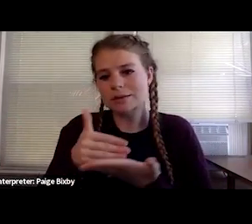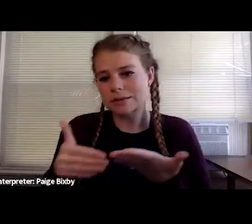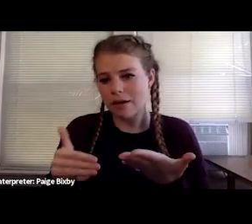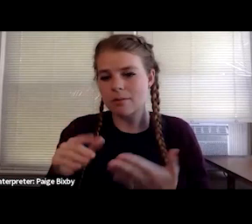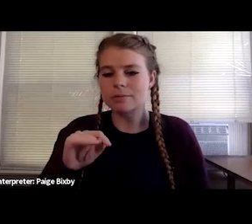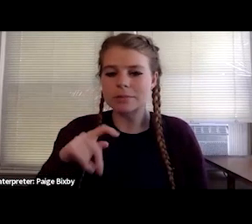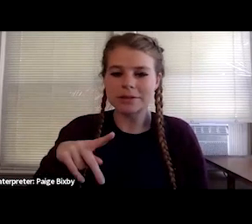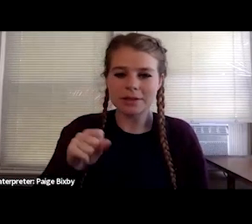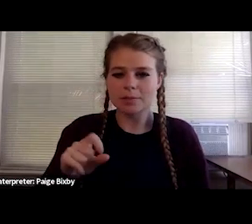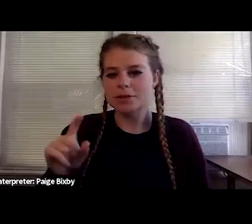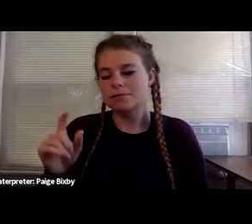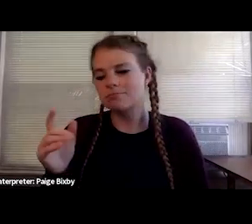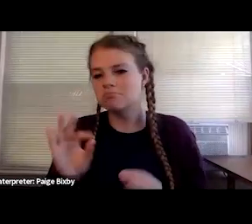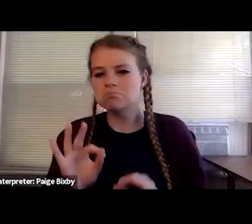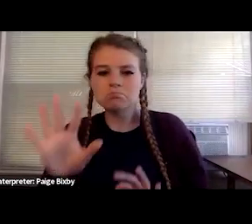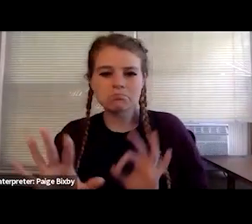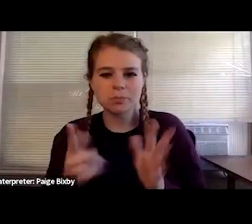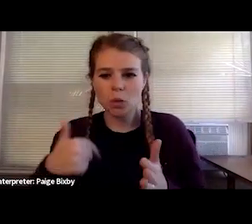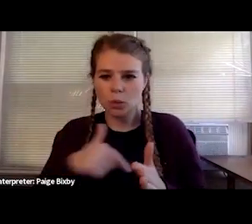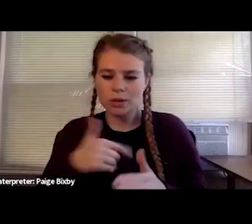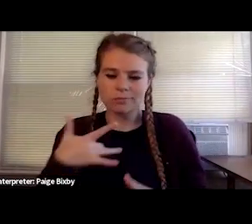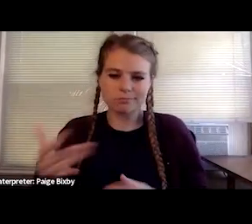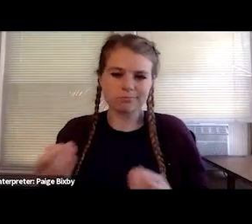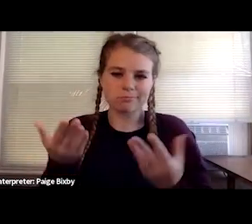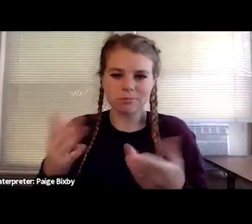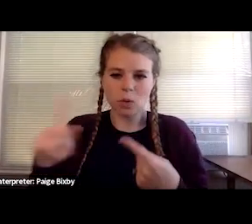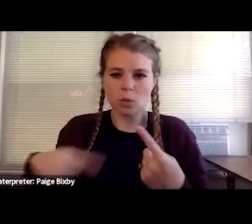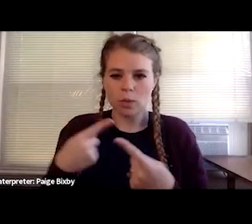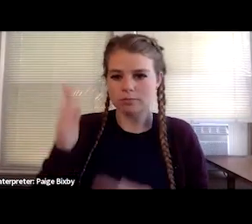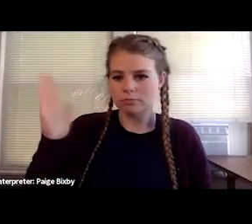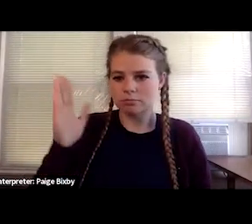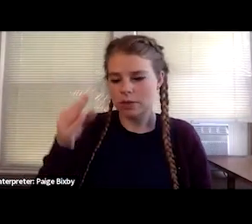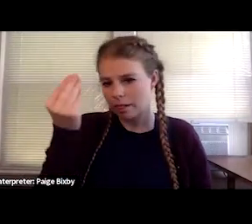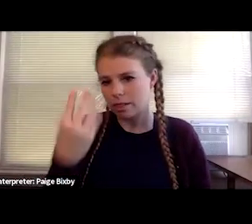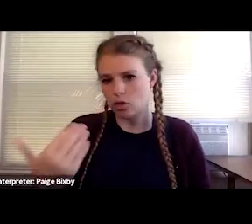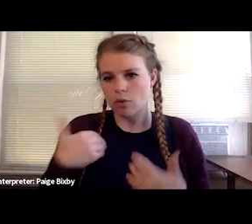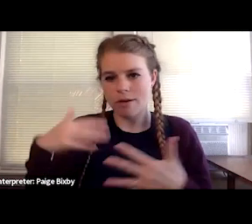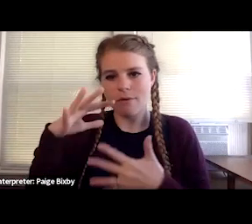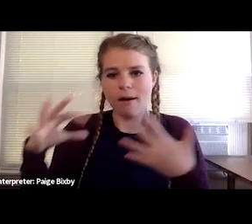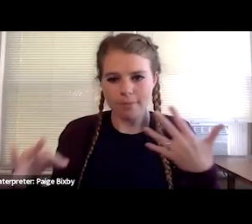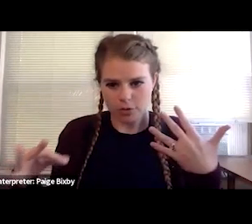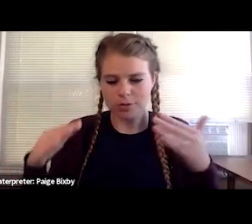we, you know, always kind of provide when we give presentations just to ensure that people are aware of some options. And we can go to the next slide.